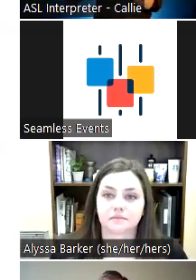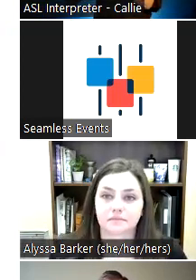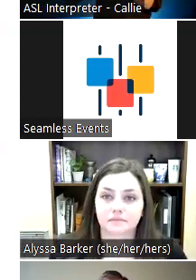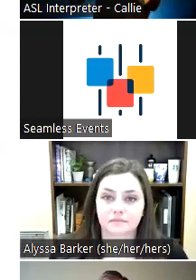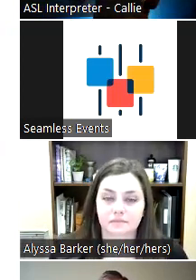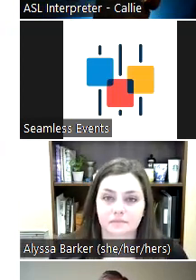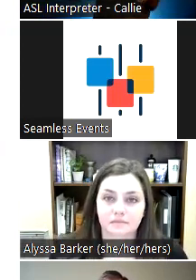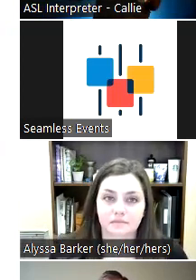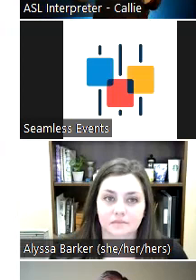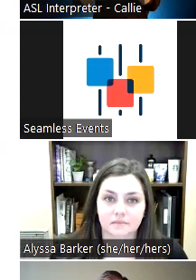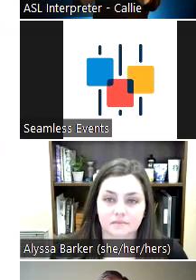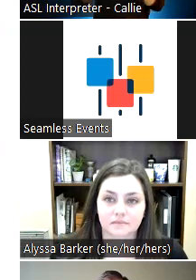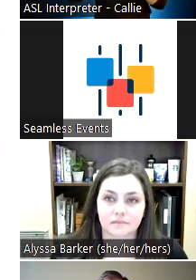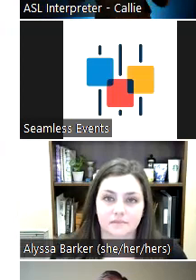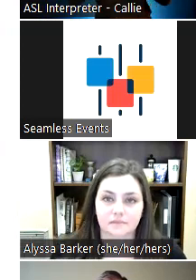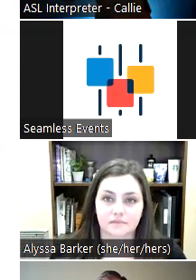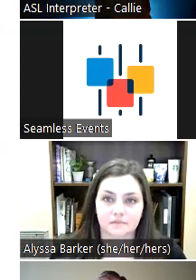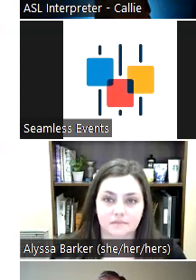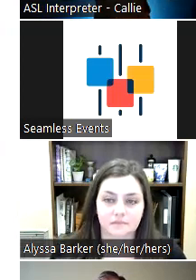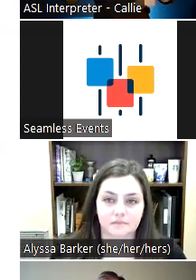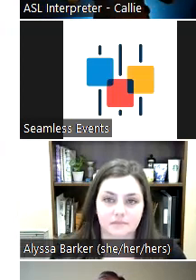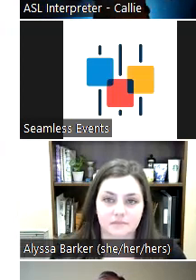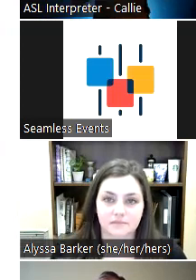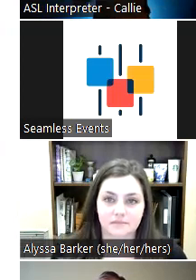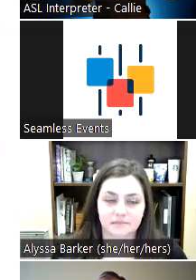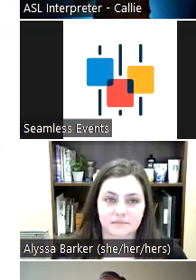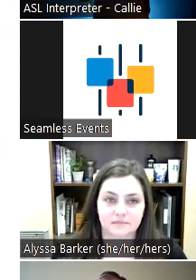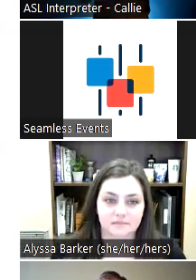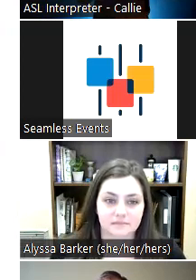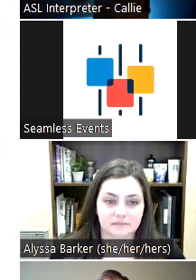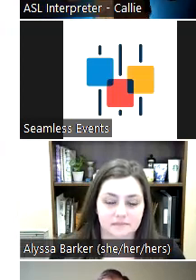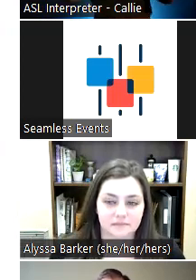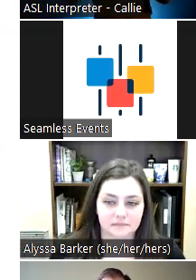reasonable modifications and reasonable accommodations um so i'm just going to go